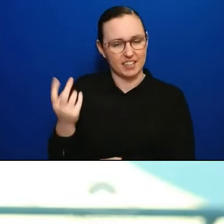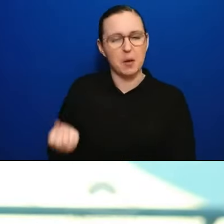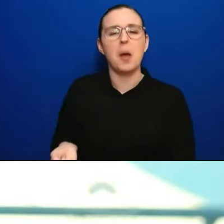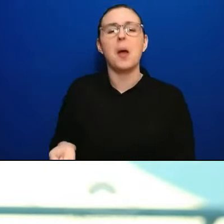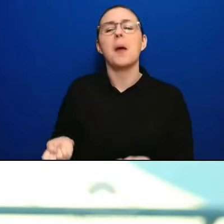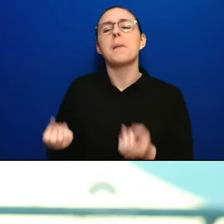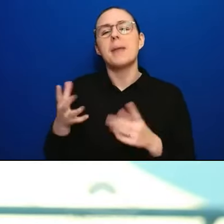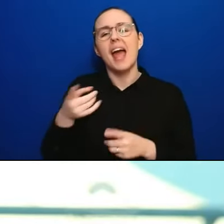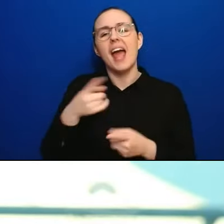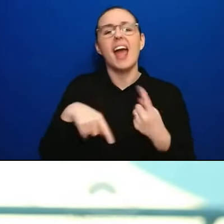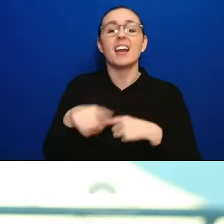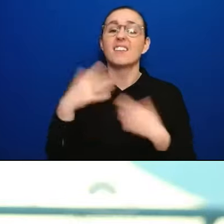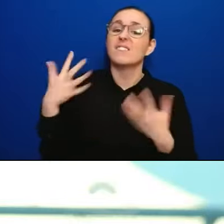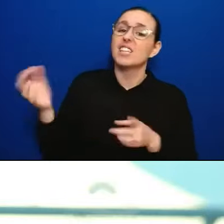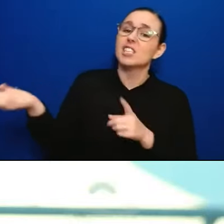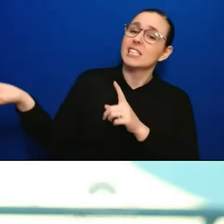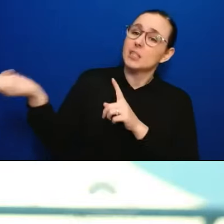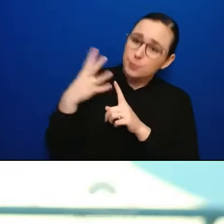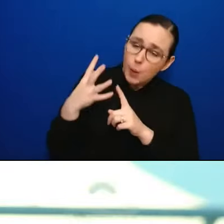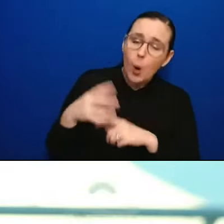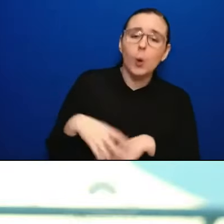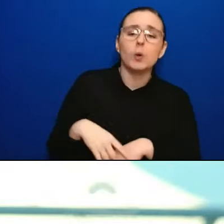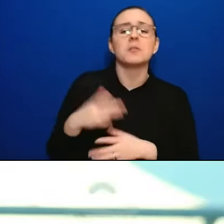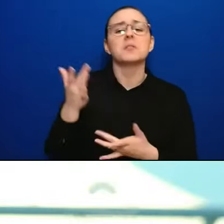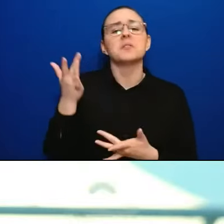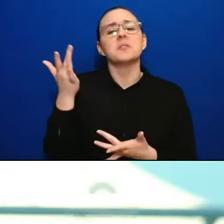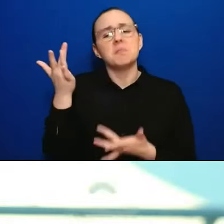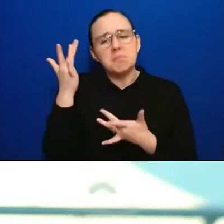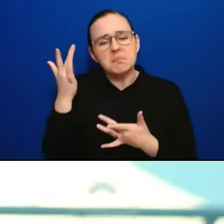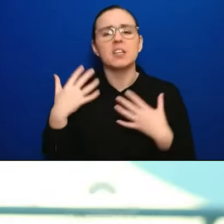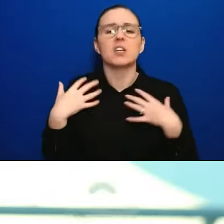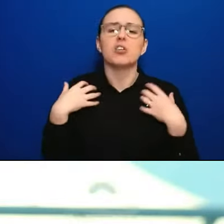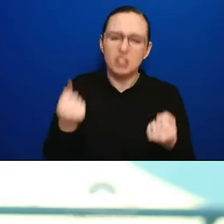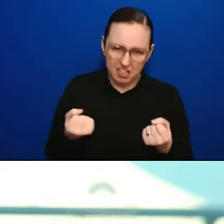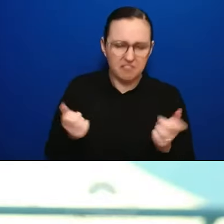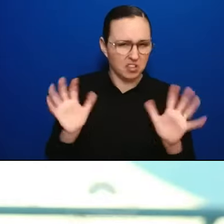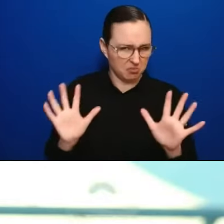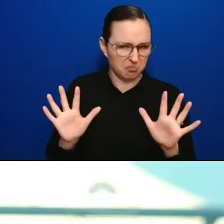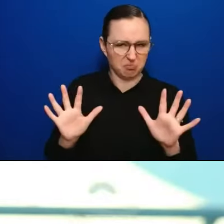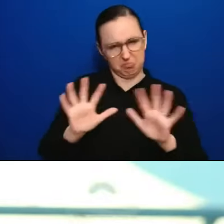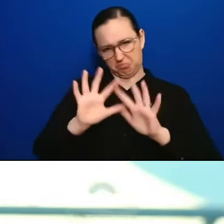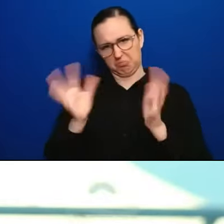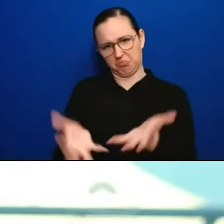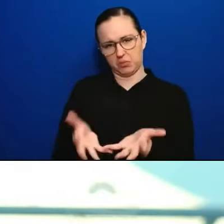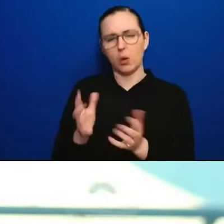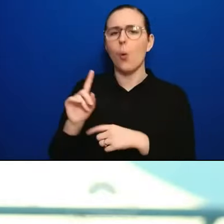doses of the vaccine. And many of those in that age group have already been exposed